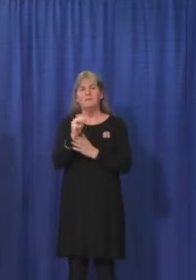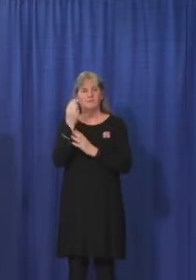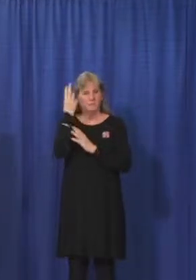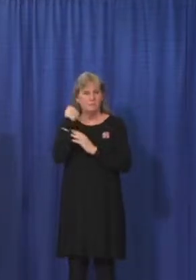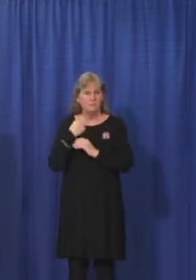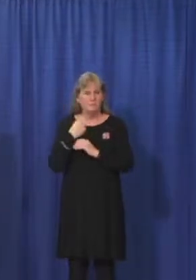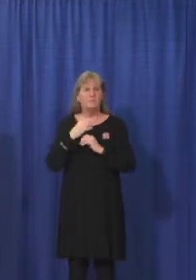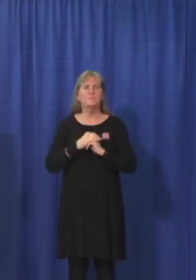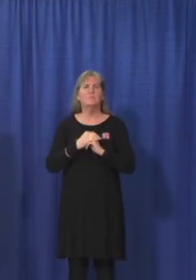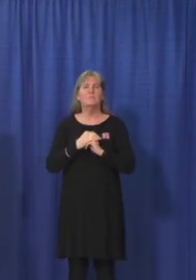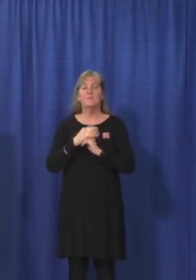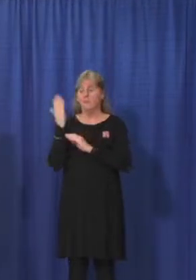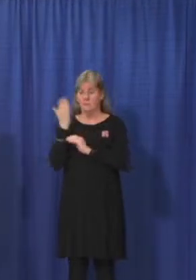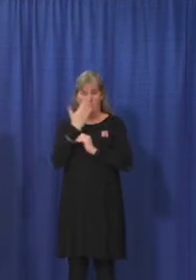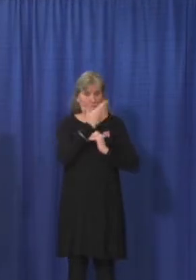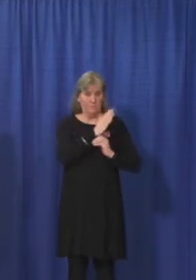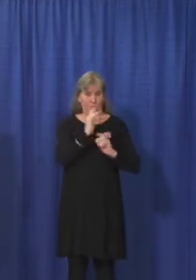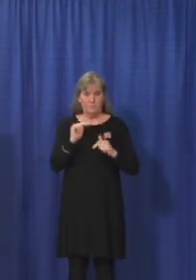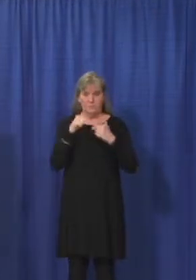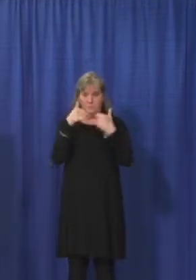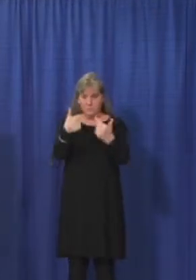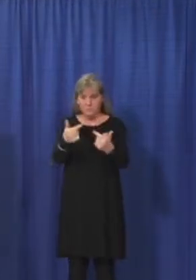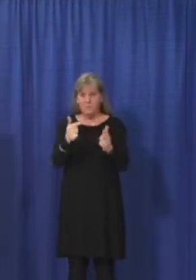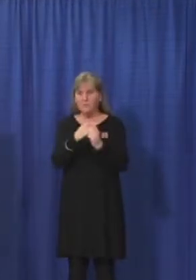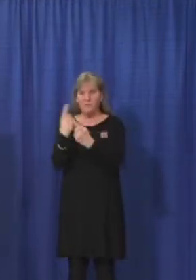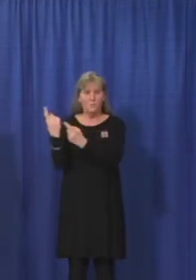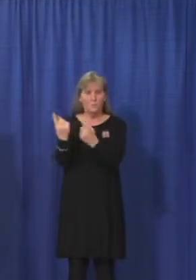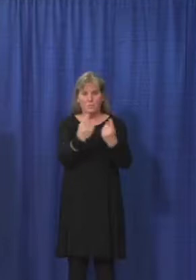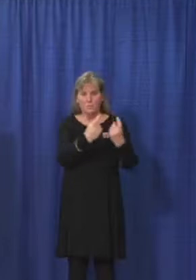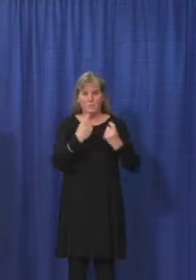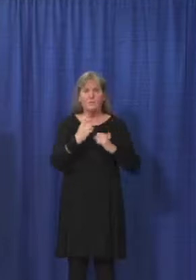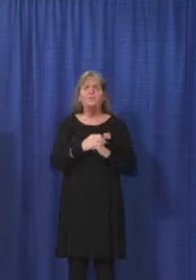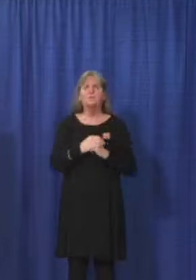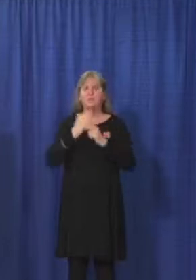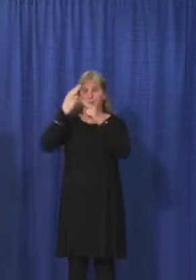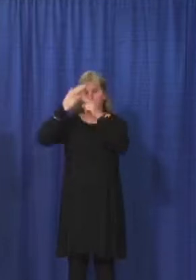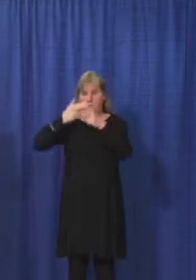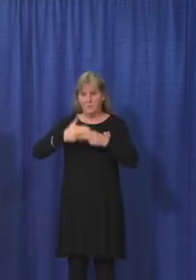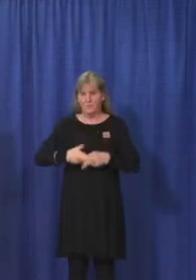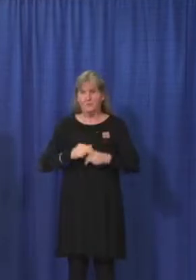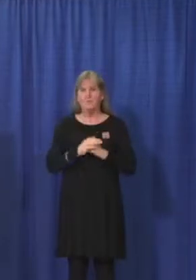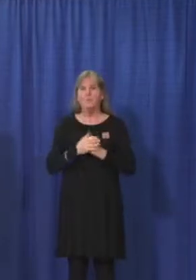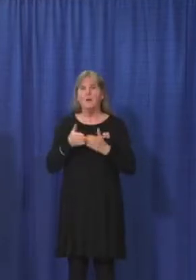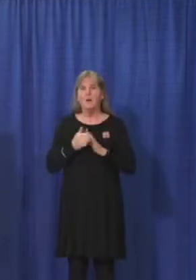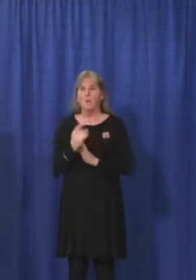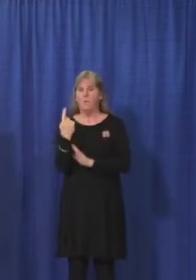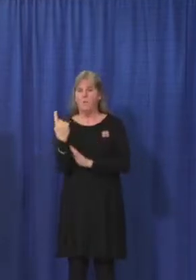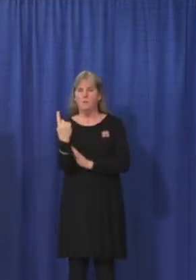to the media for around questions, I will call you by name in each have one question and one follow-up, before we